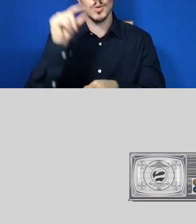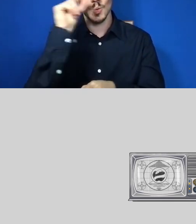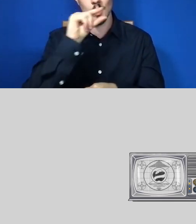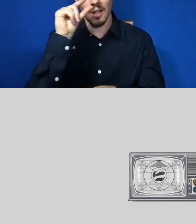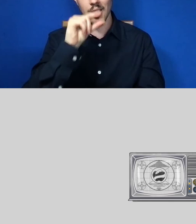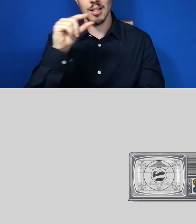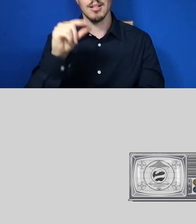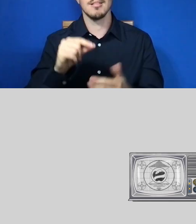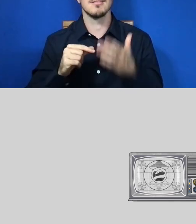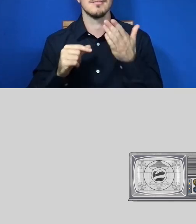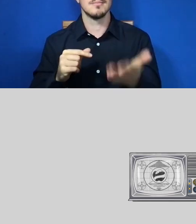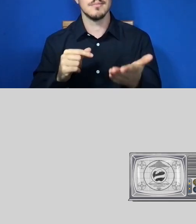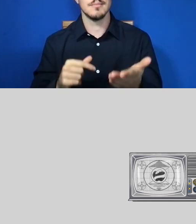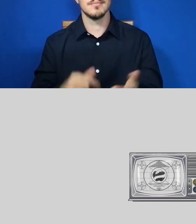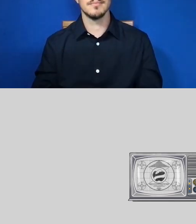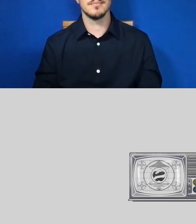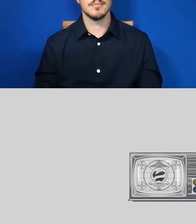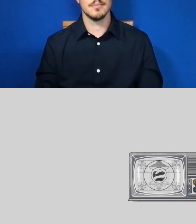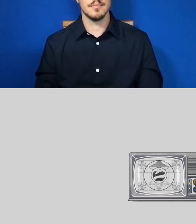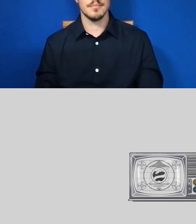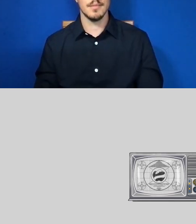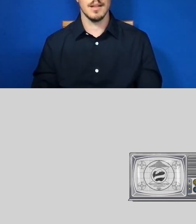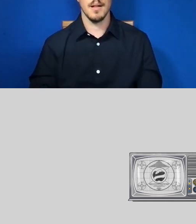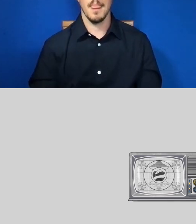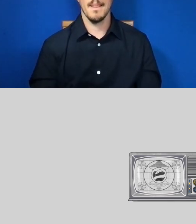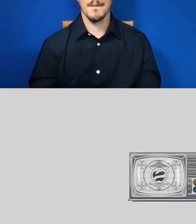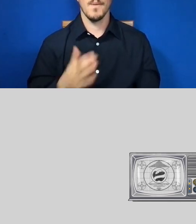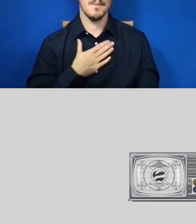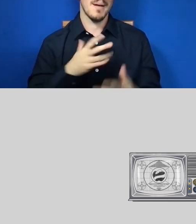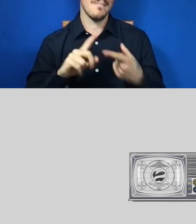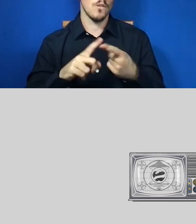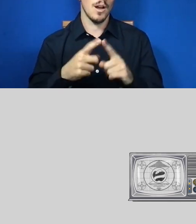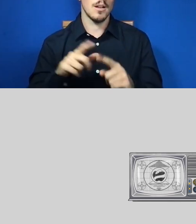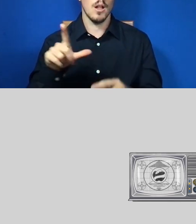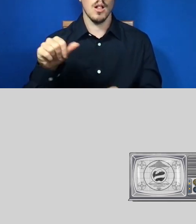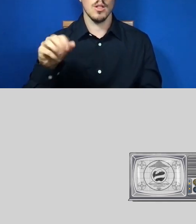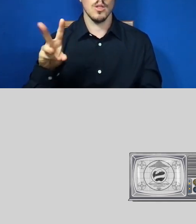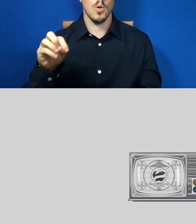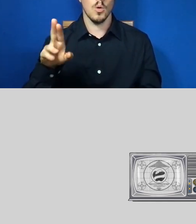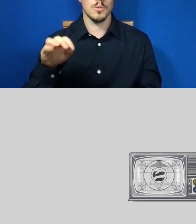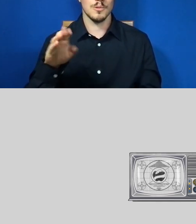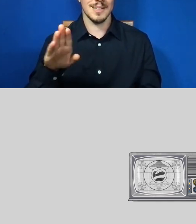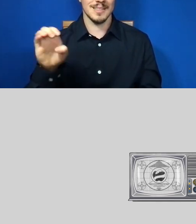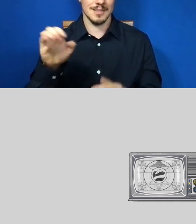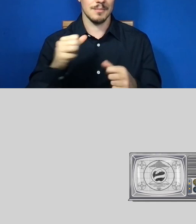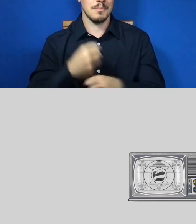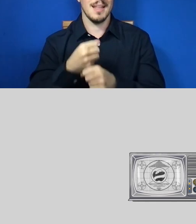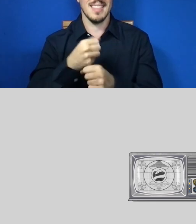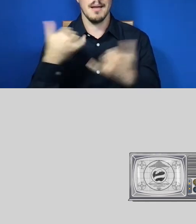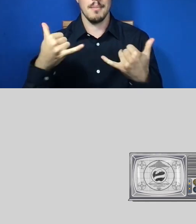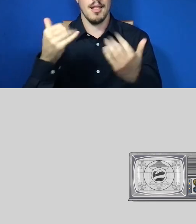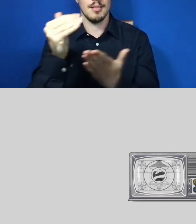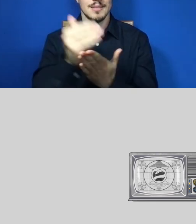or the Machine Learning Zero to Hero playlist by my good friend, Lawrence Morany. And also, if you love reading,